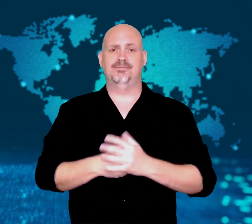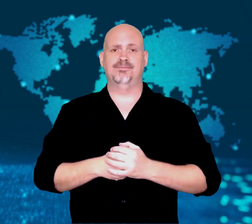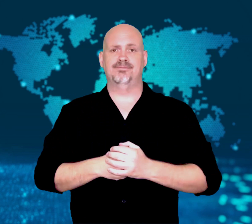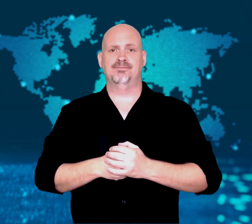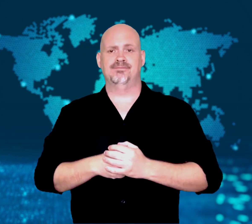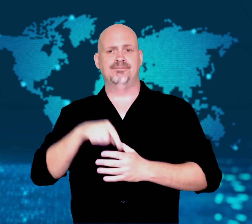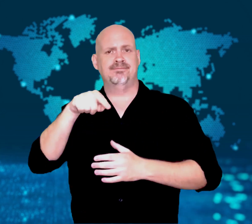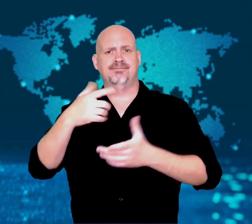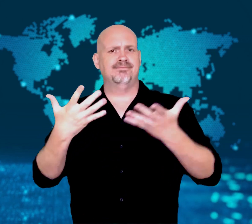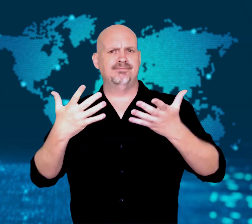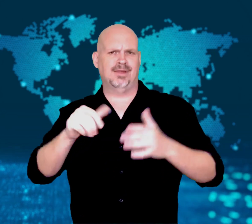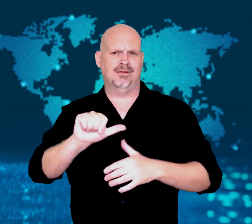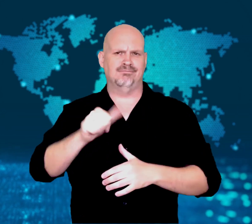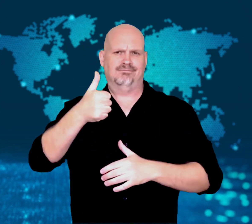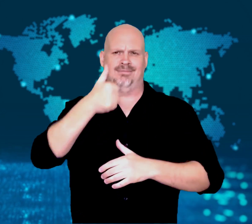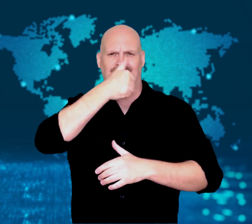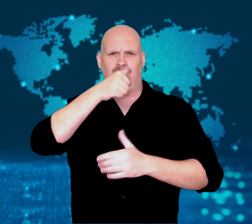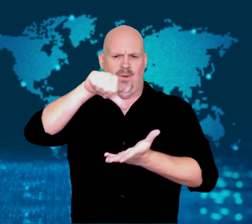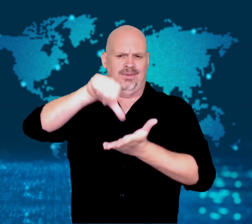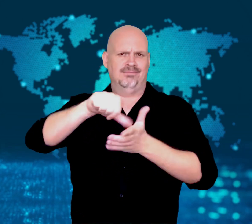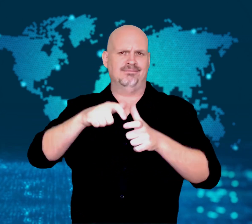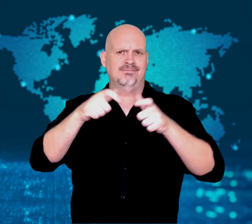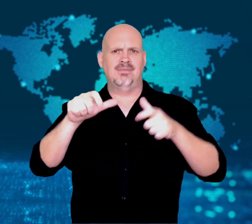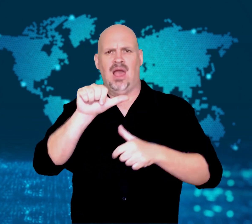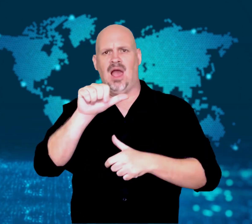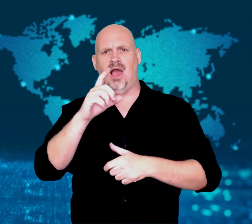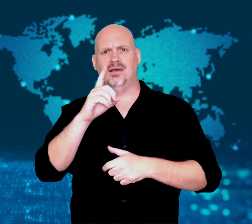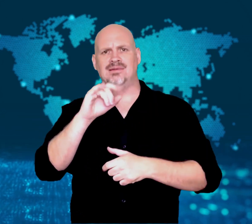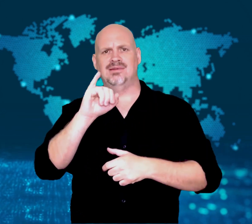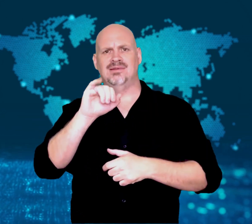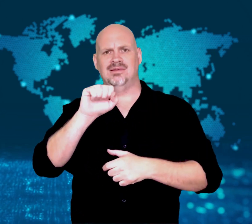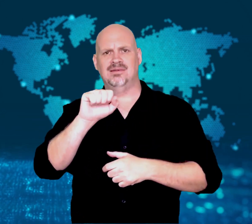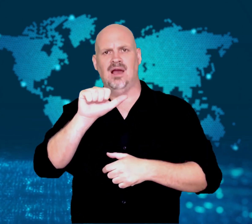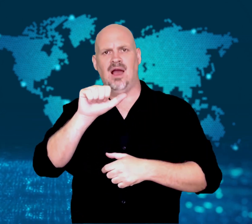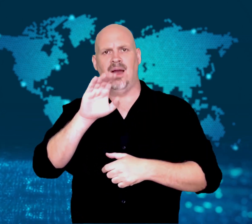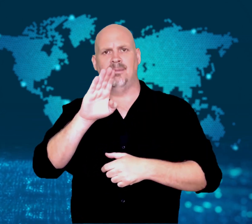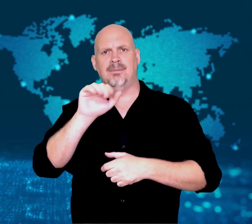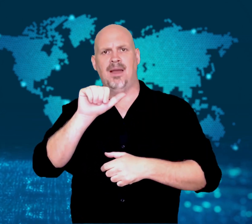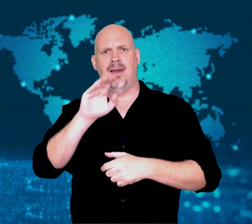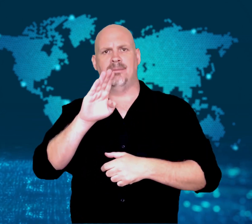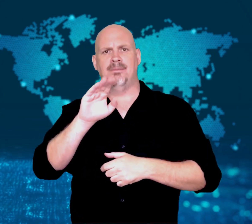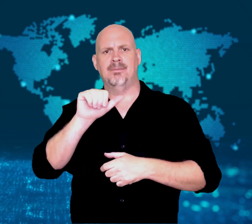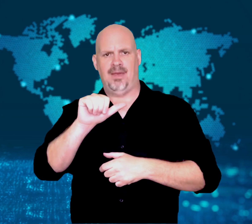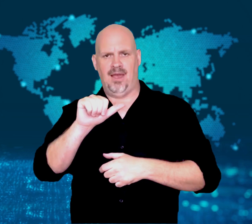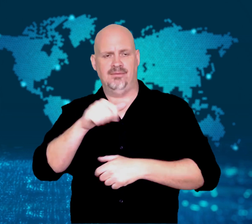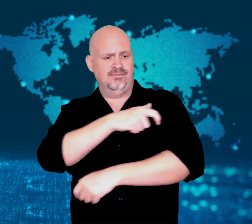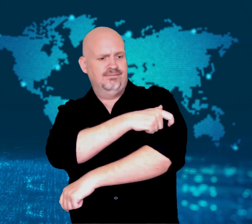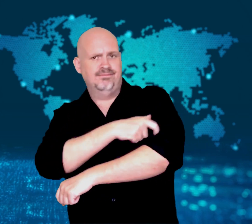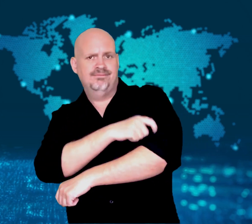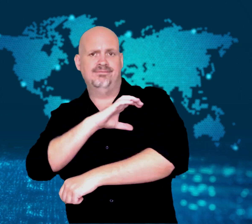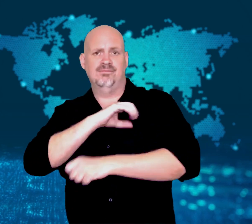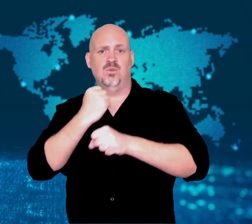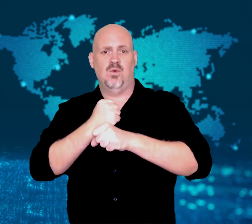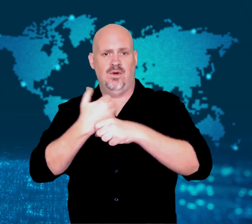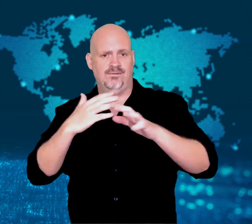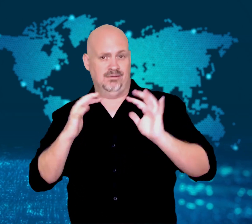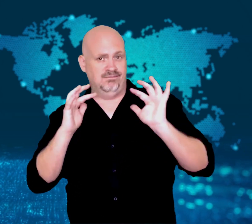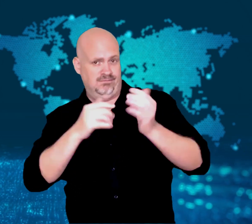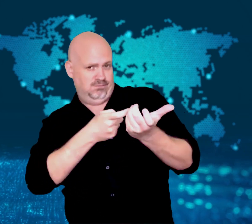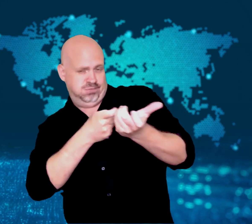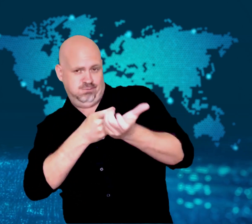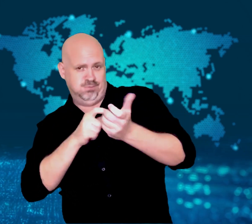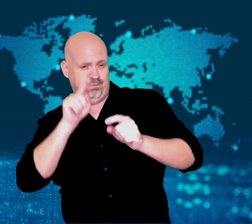Security forces in the Ethiopian capital, Addis Ababa, fired tear gas on